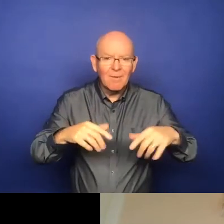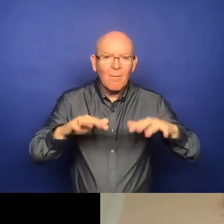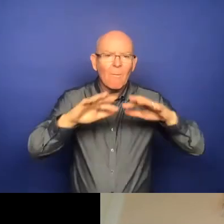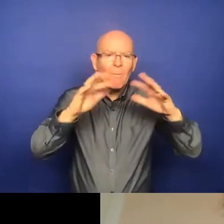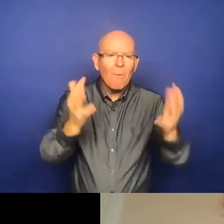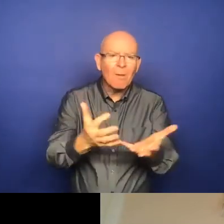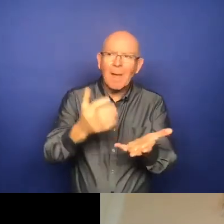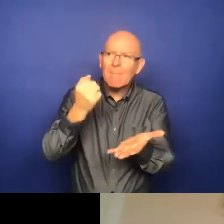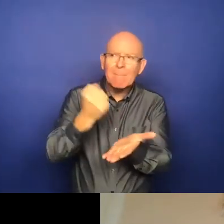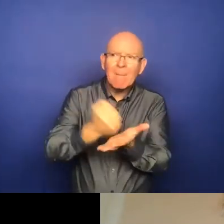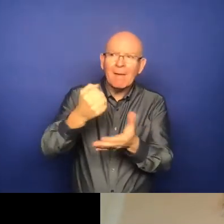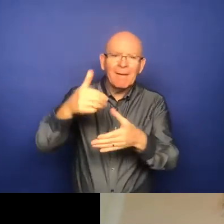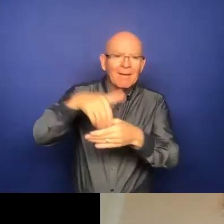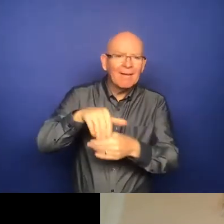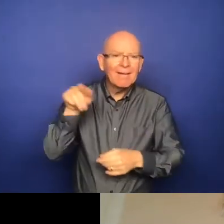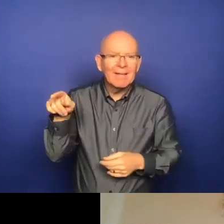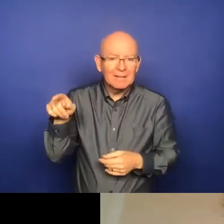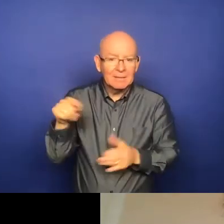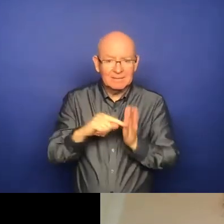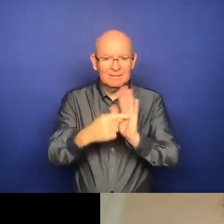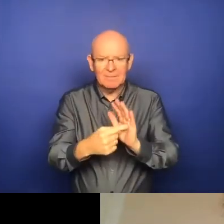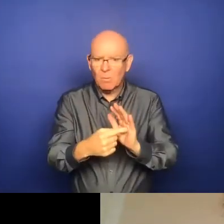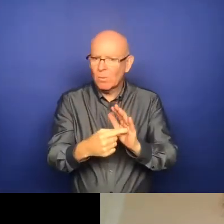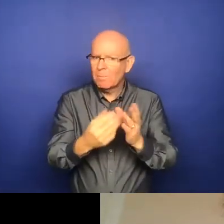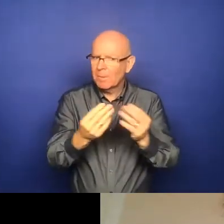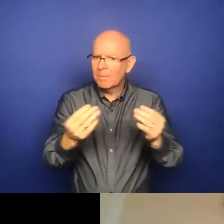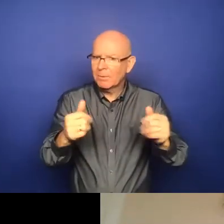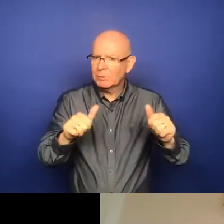of the challenges that are had. We have some